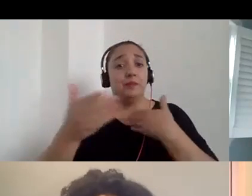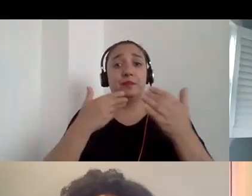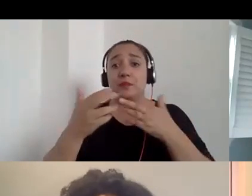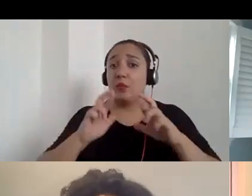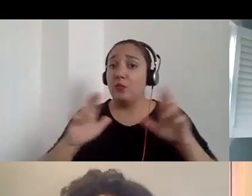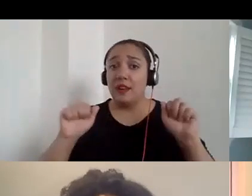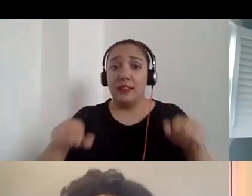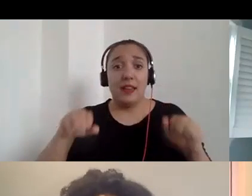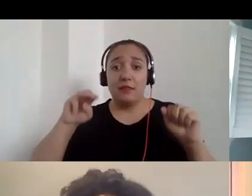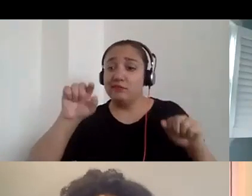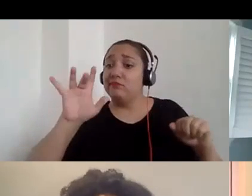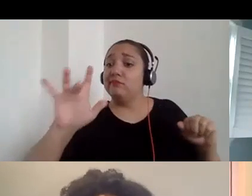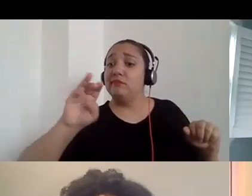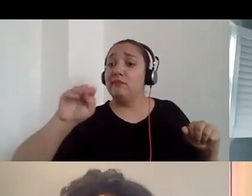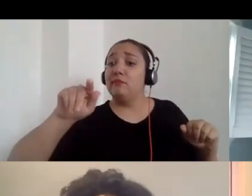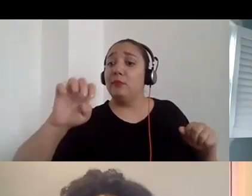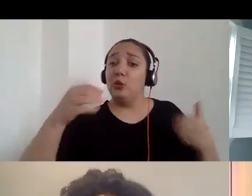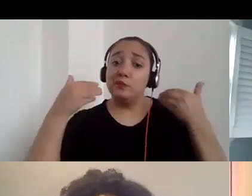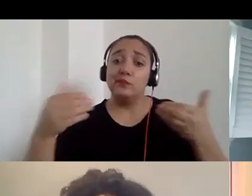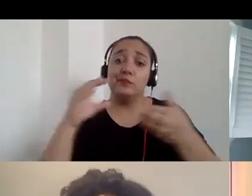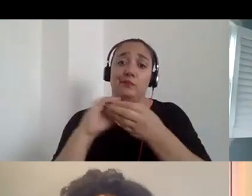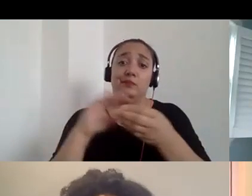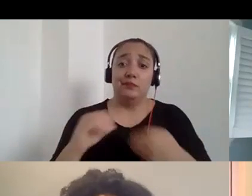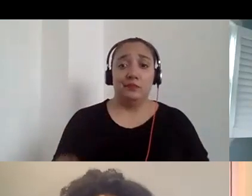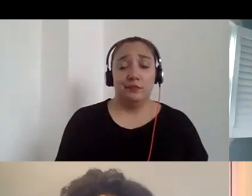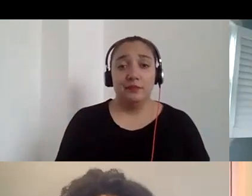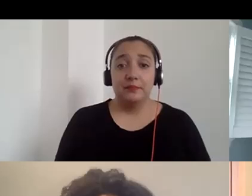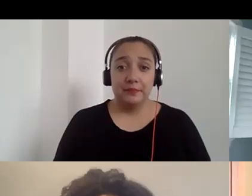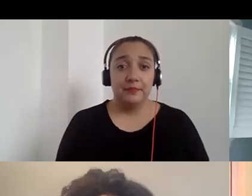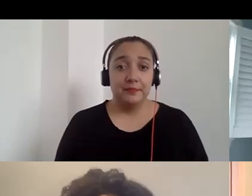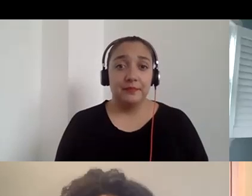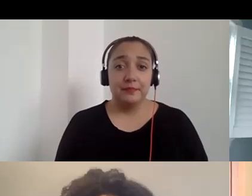[PAUSE] >> I'll go.